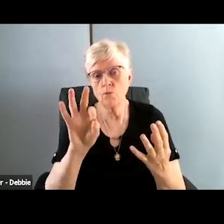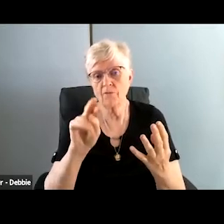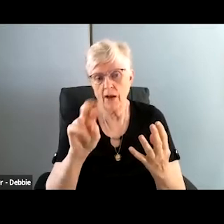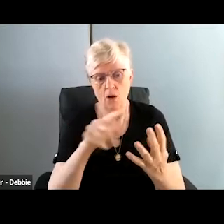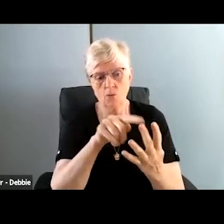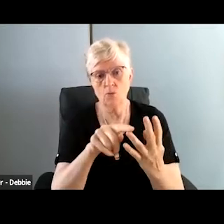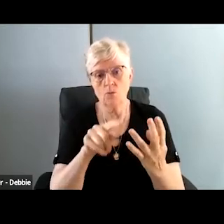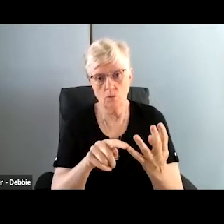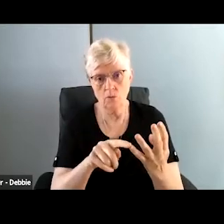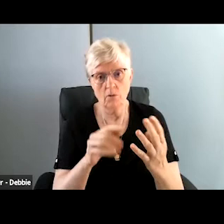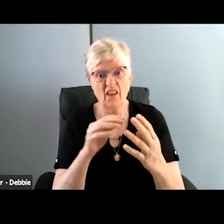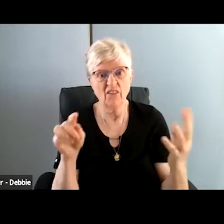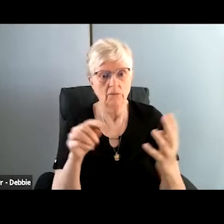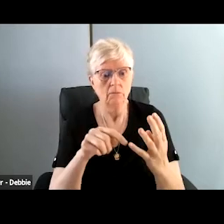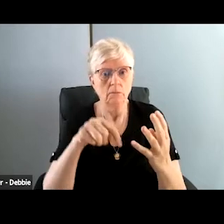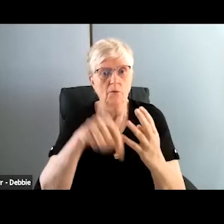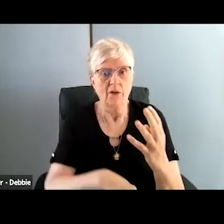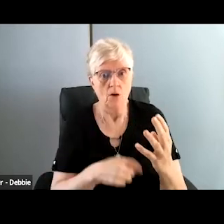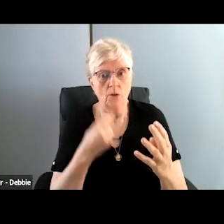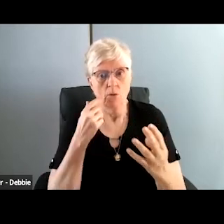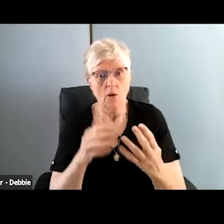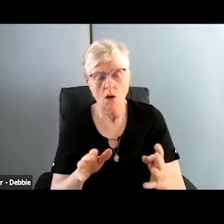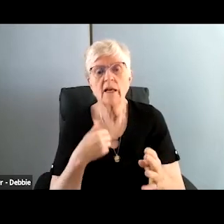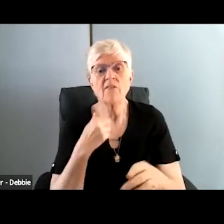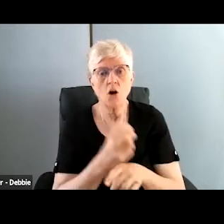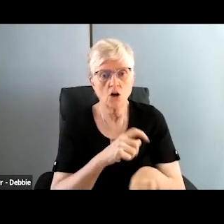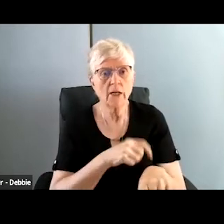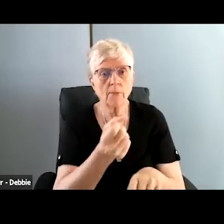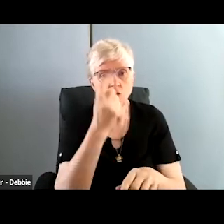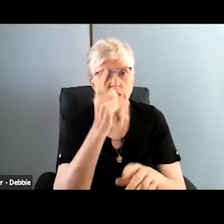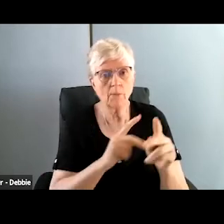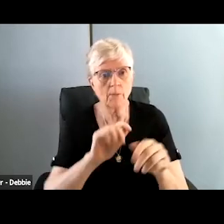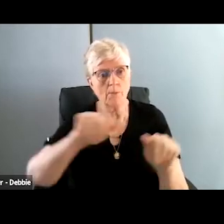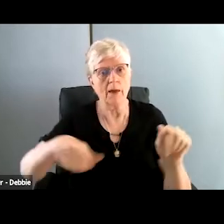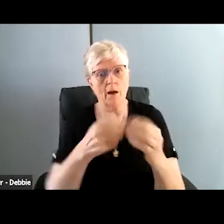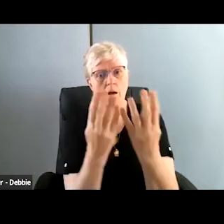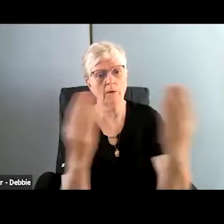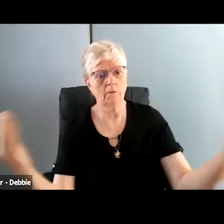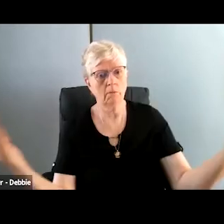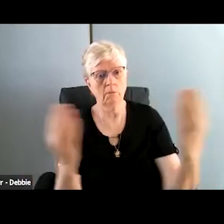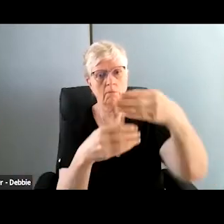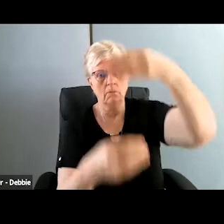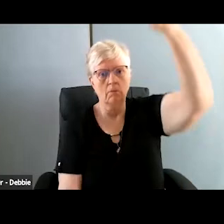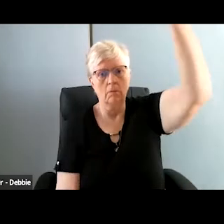BEHIND THOSE PLEXIGLASS BARRIERS. AND FOR THOSE WITH PROFOUND HEARING LOSS, AND FOR THOSE WITH PROFOUND HEARING LOSS, IT WAS ABOUT